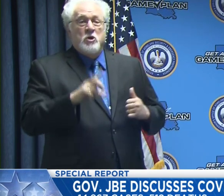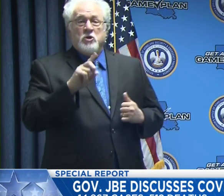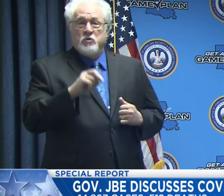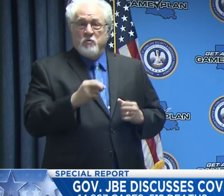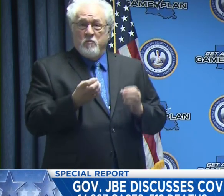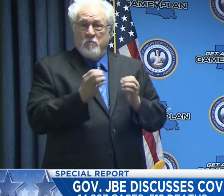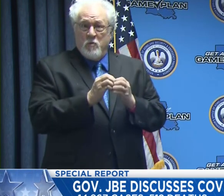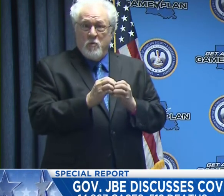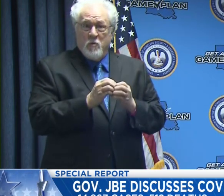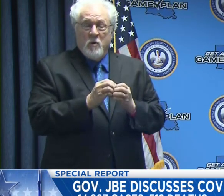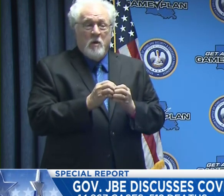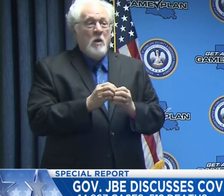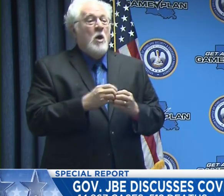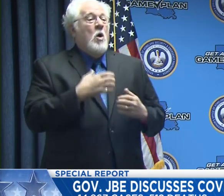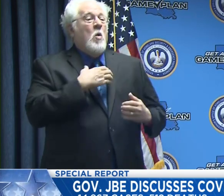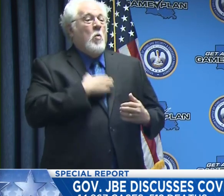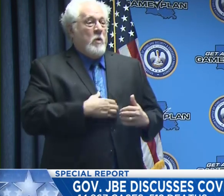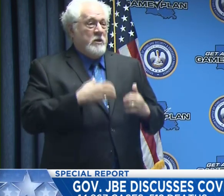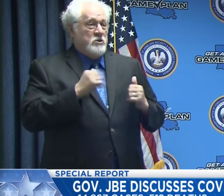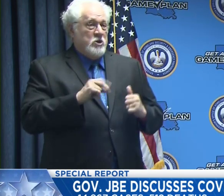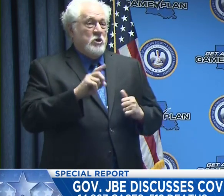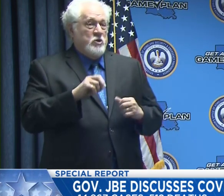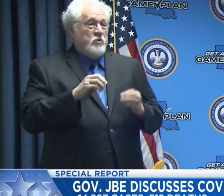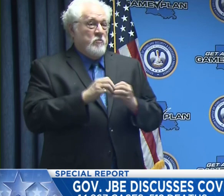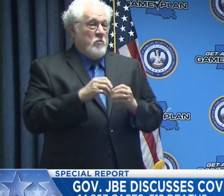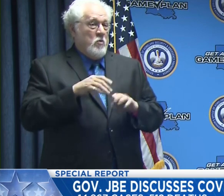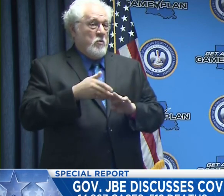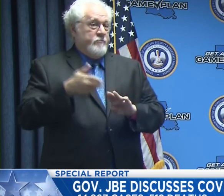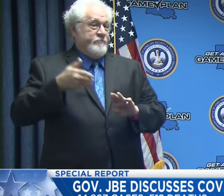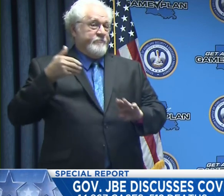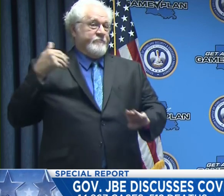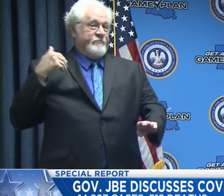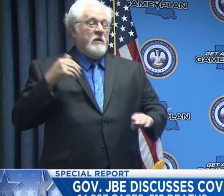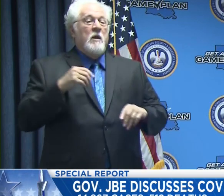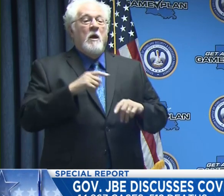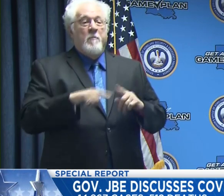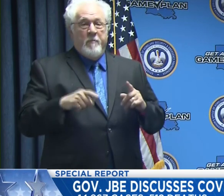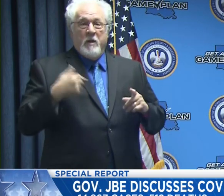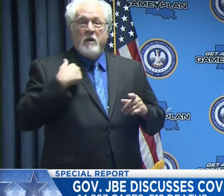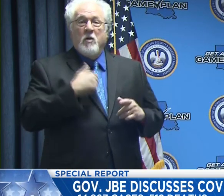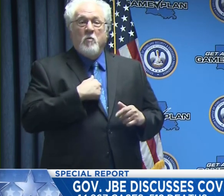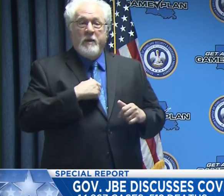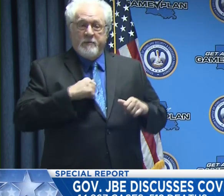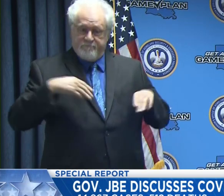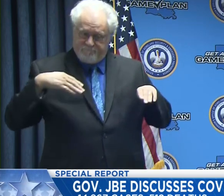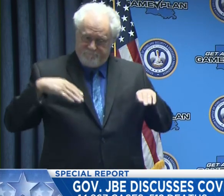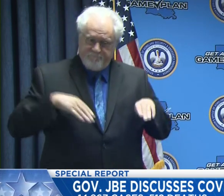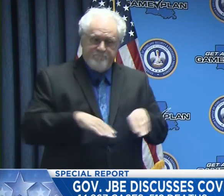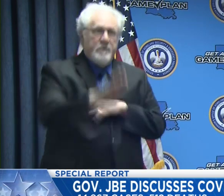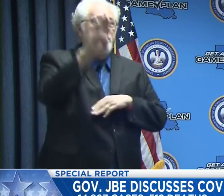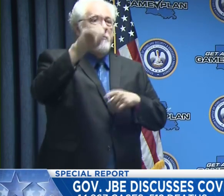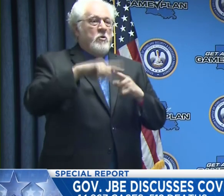CAPITA. WHILE WE WISH WE COULD HAVE ACTUALLY DONE MORE TESTS AND